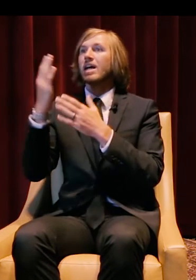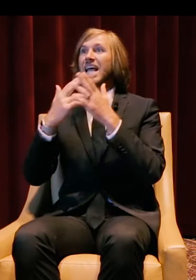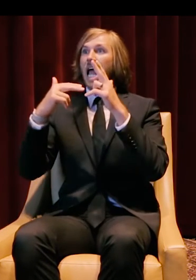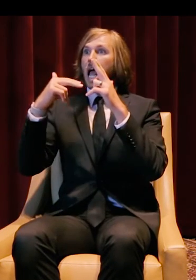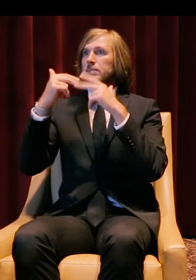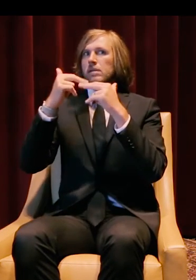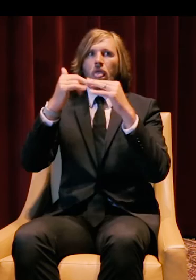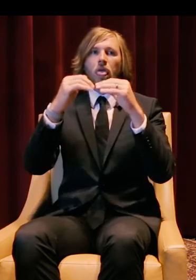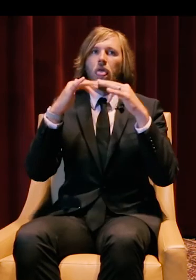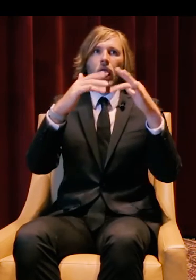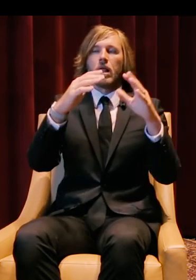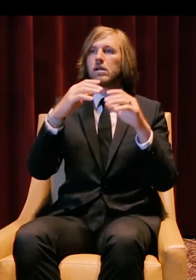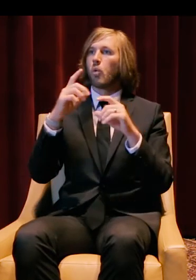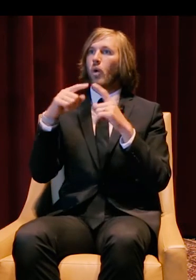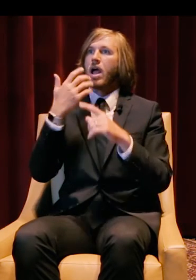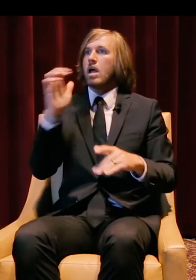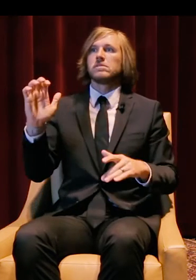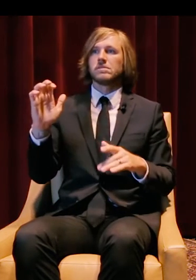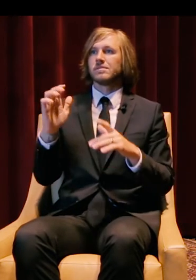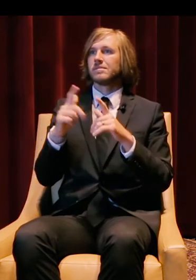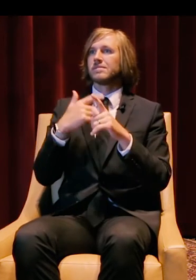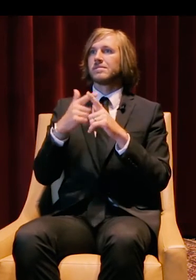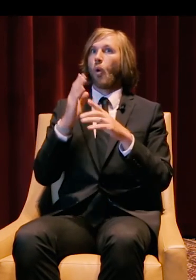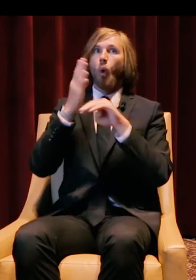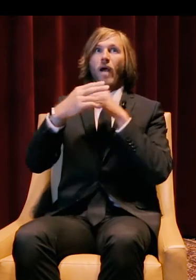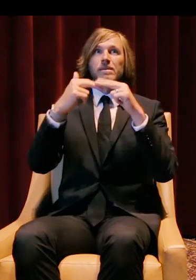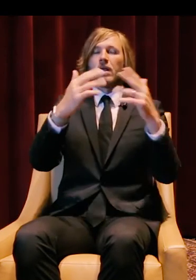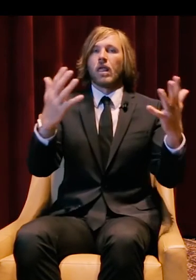when the market's hot, and then we get overbuilt,